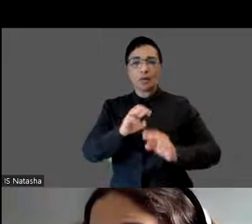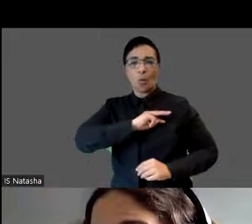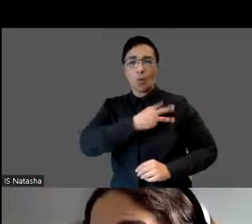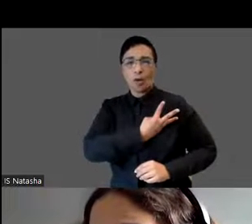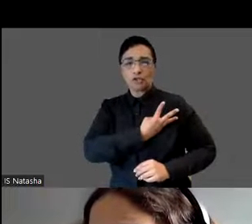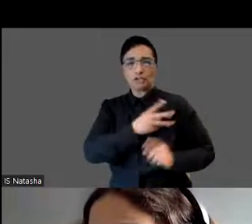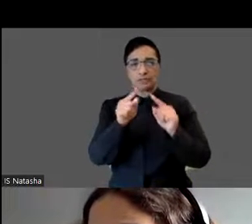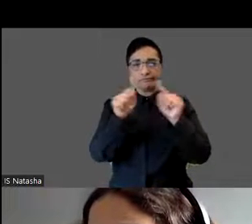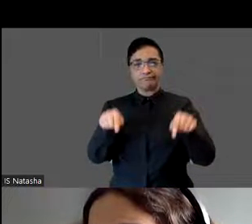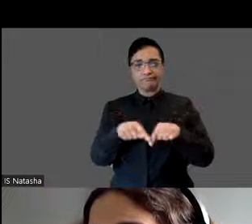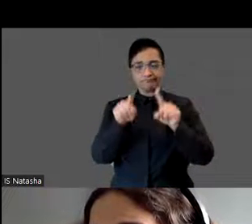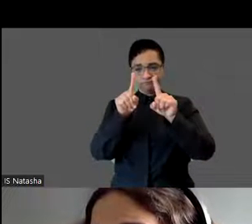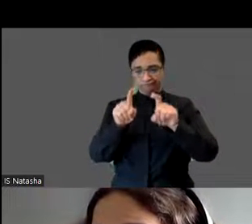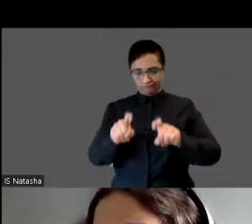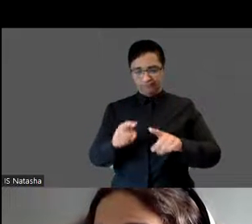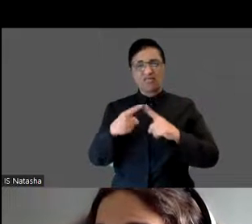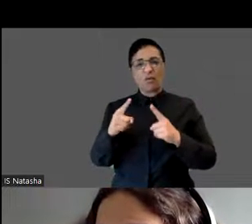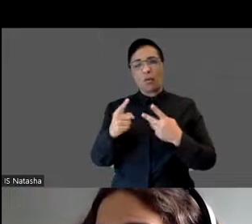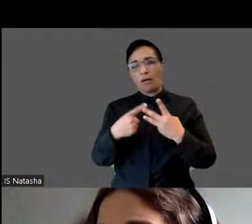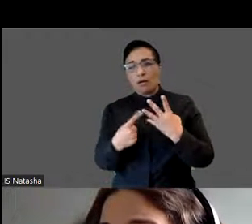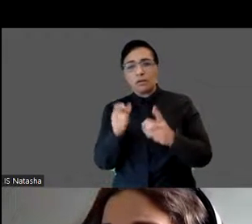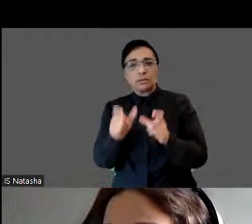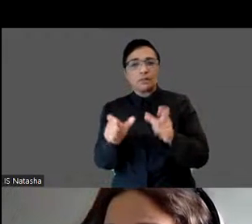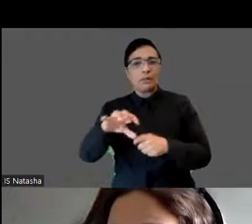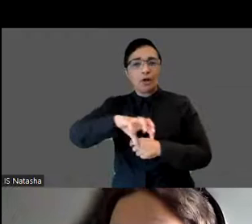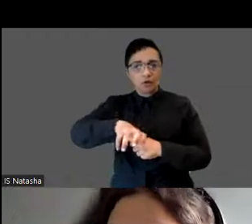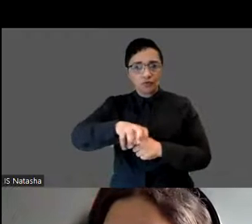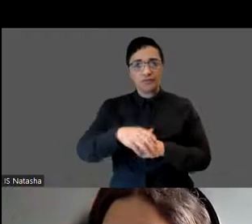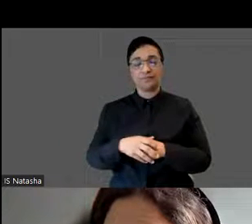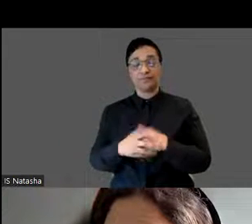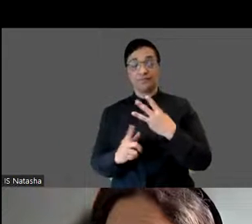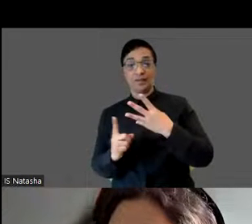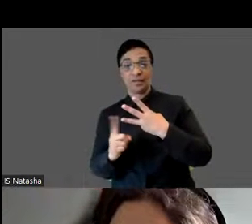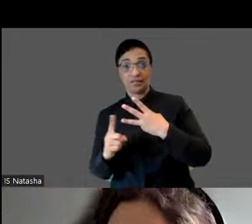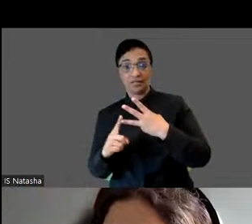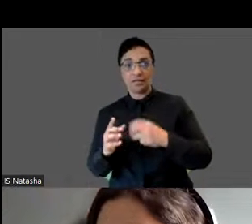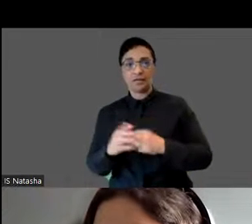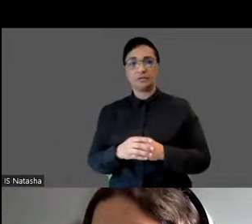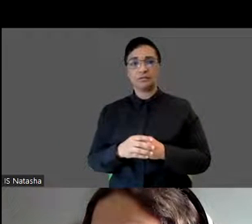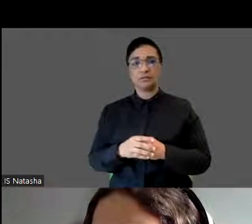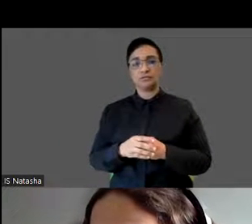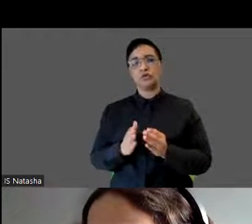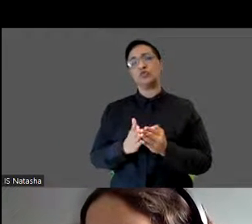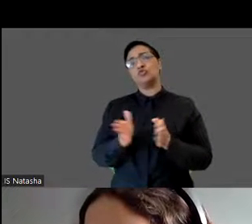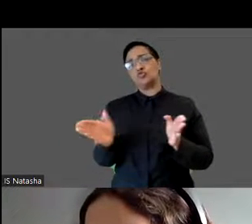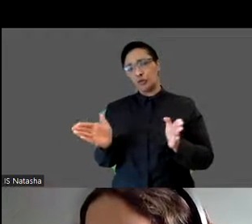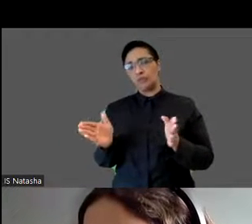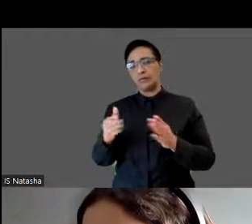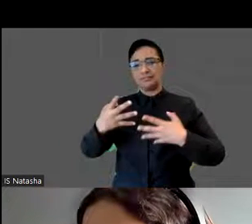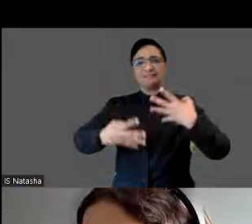census and surveys. And then we have the data generated by the OPDs that is a little bit more aligned with